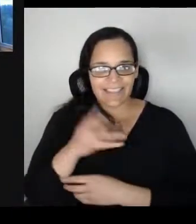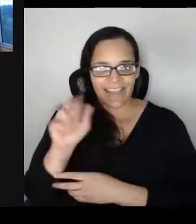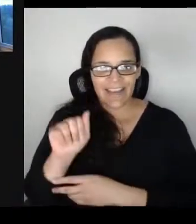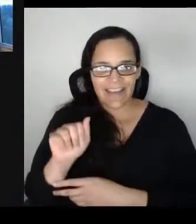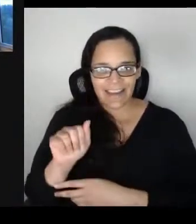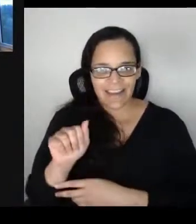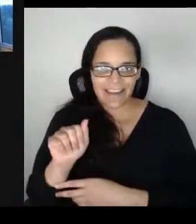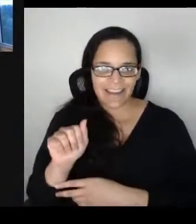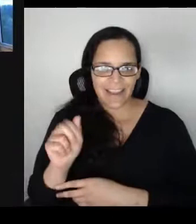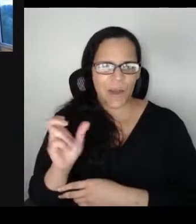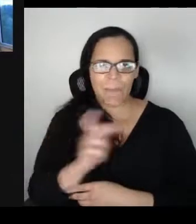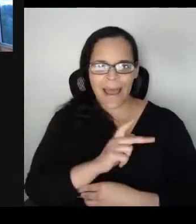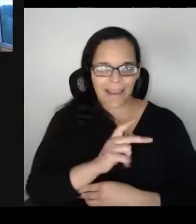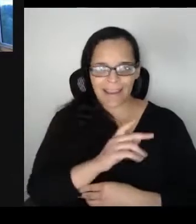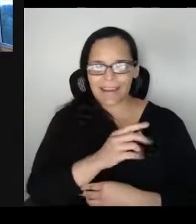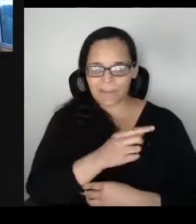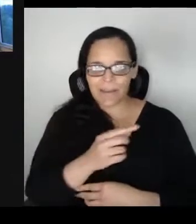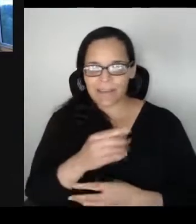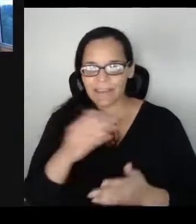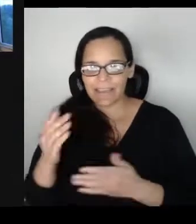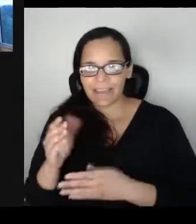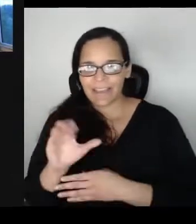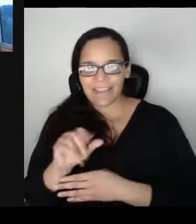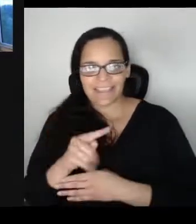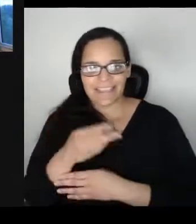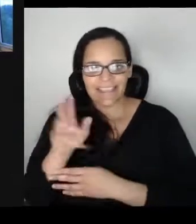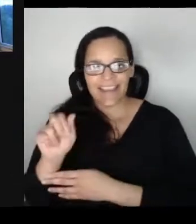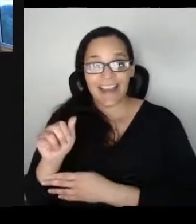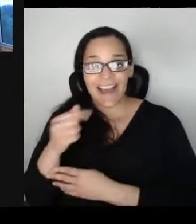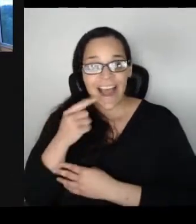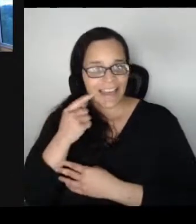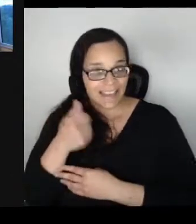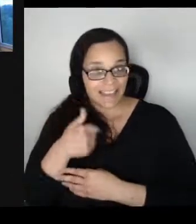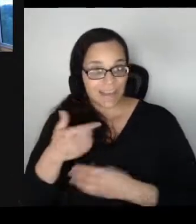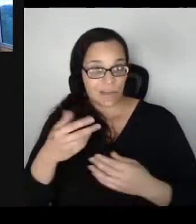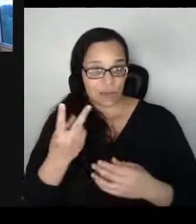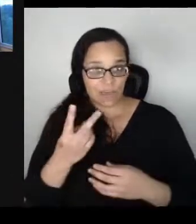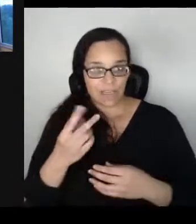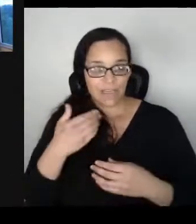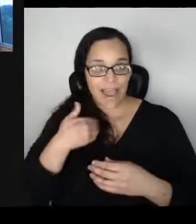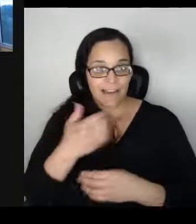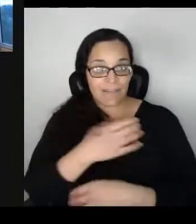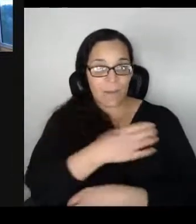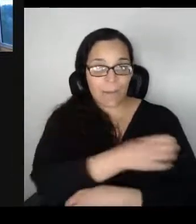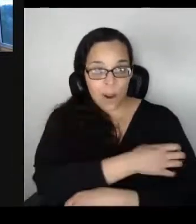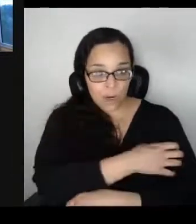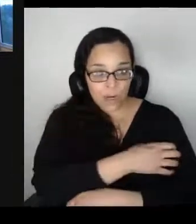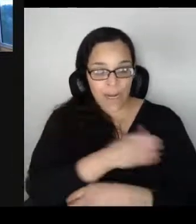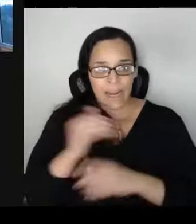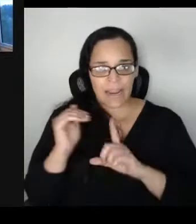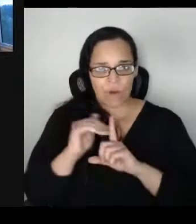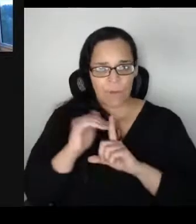I think I have two things. You have power and reminding of where and how you use your power.